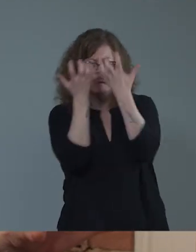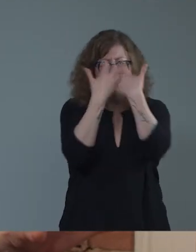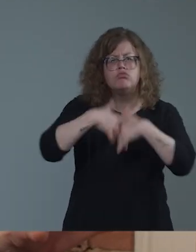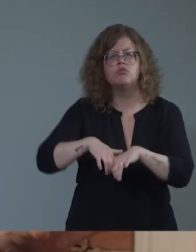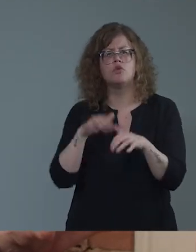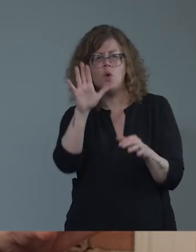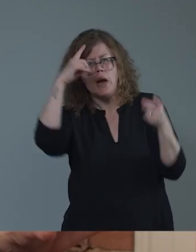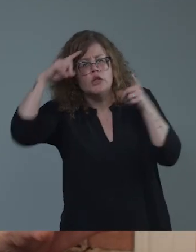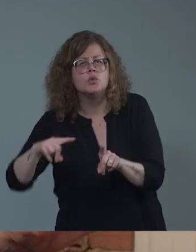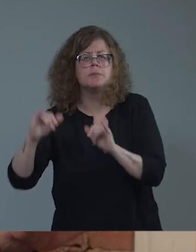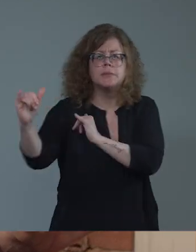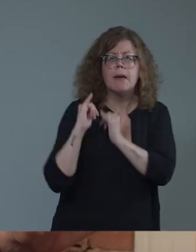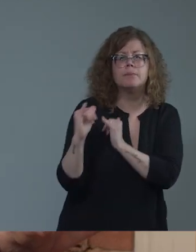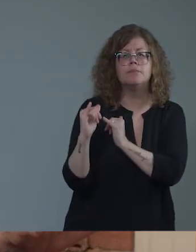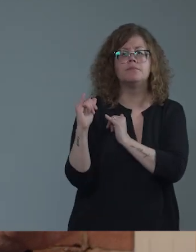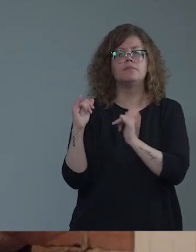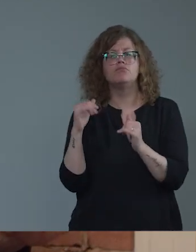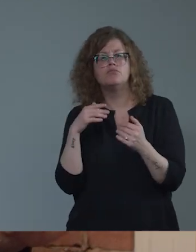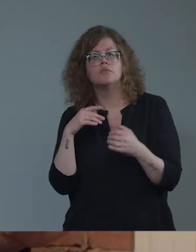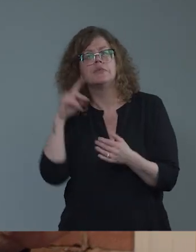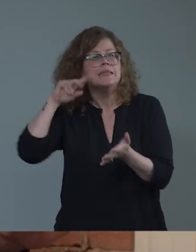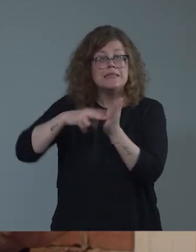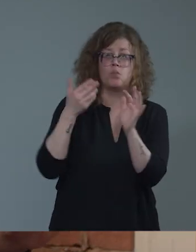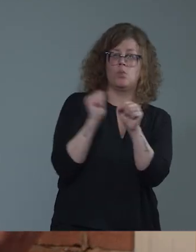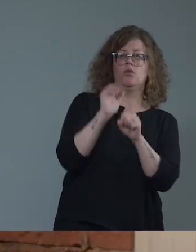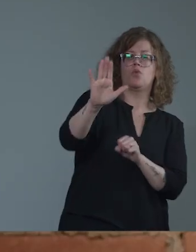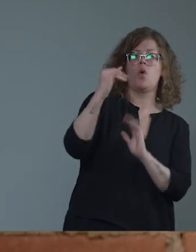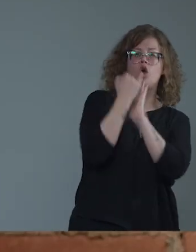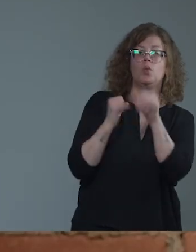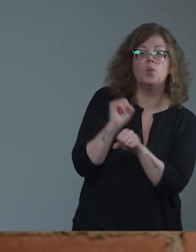in the detailed design phase, so it's just kind of a natural follow through of that.